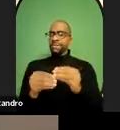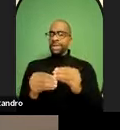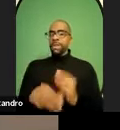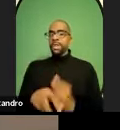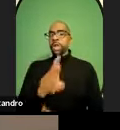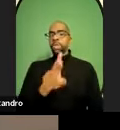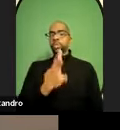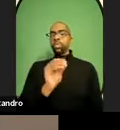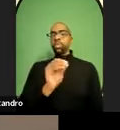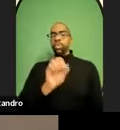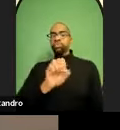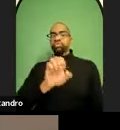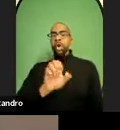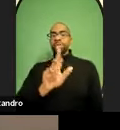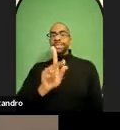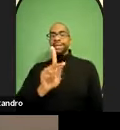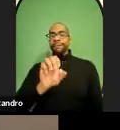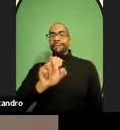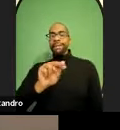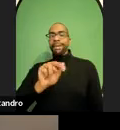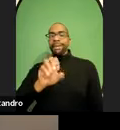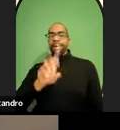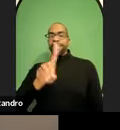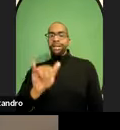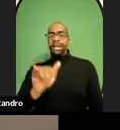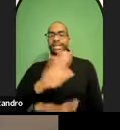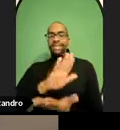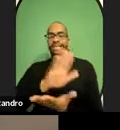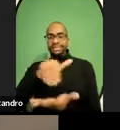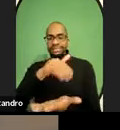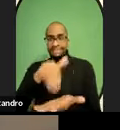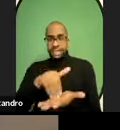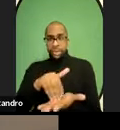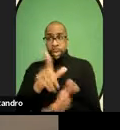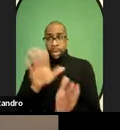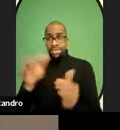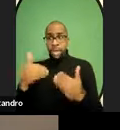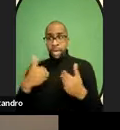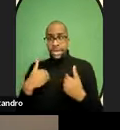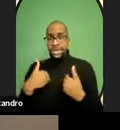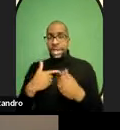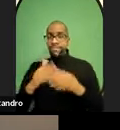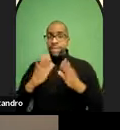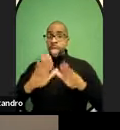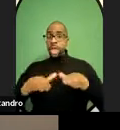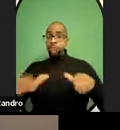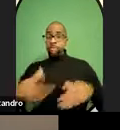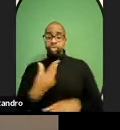just still on new York City. backs vaccine information you can go information. I put in the chat x the rose Kennedy Center children's x the rose Kennedy Center children's evaluation